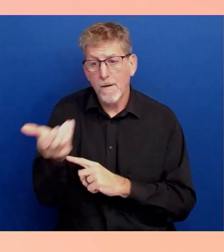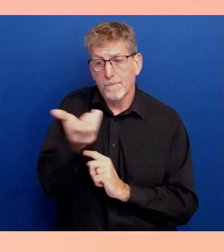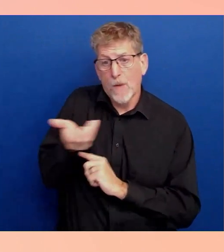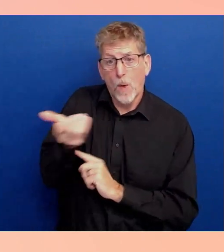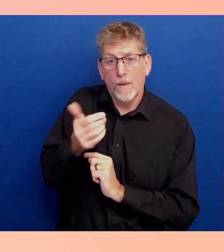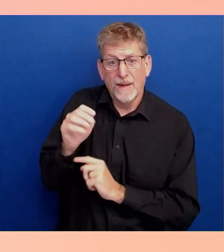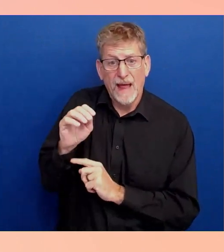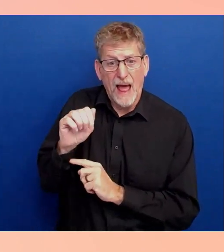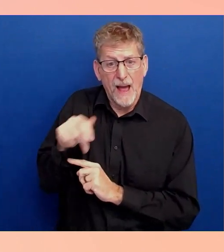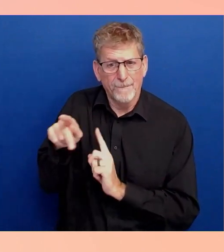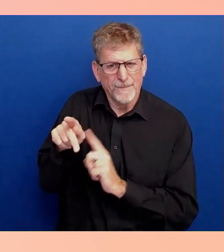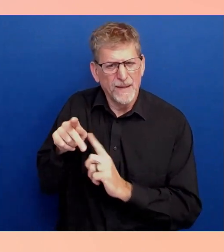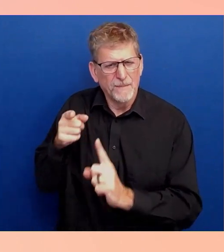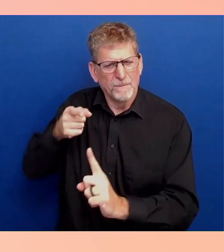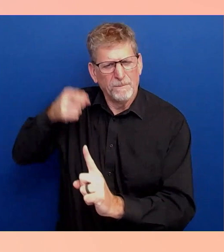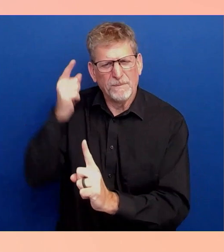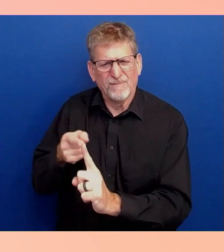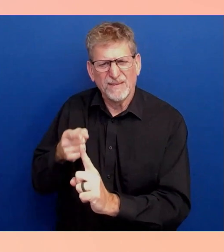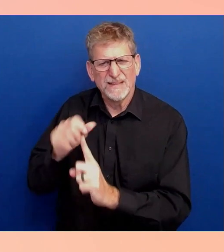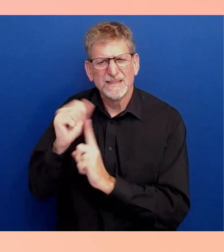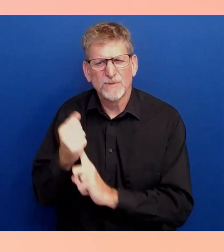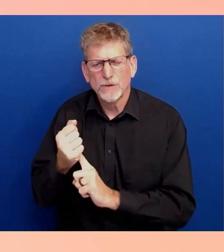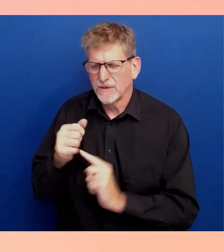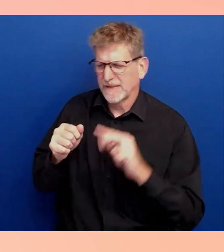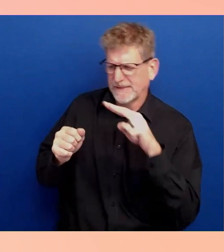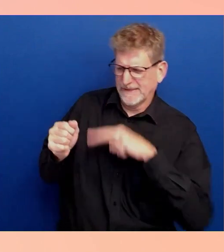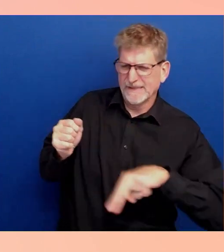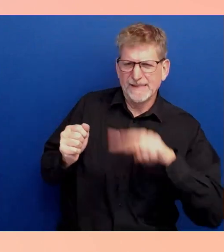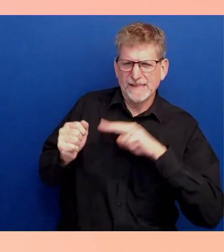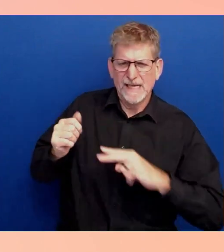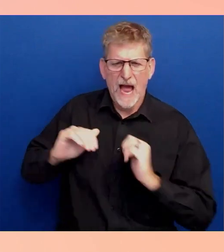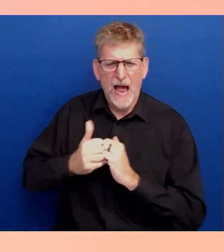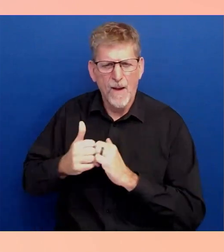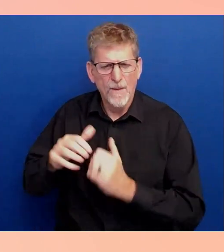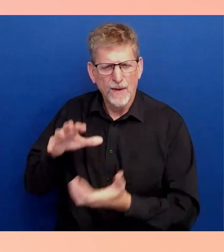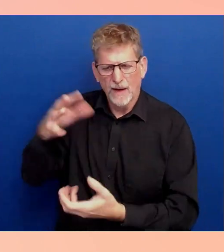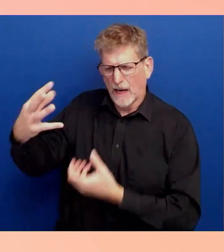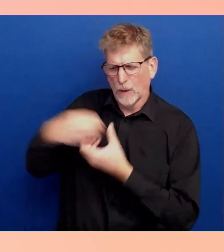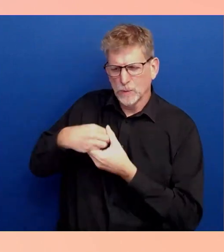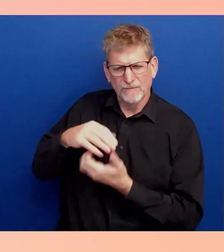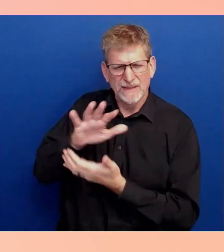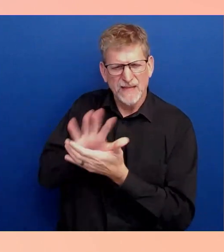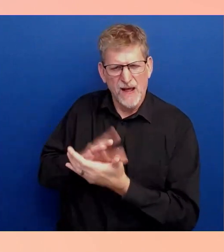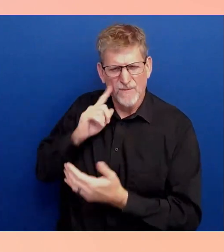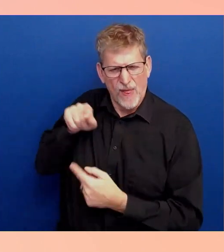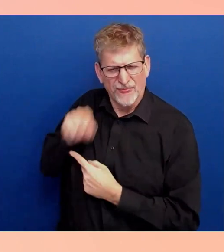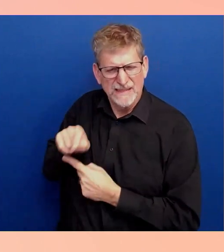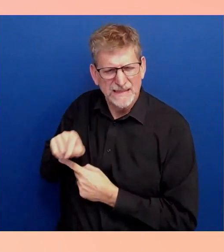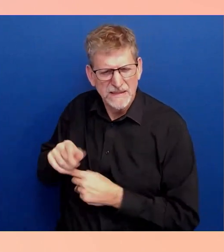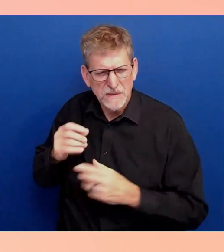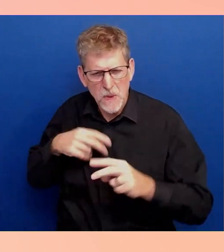we think about inclusive design for every feature that we implement. Achieving and maintaining accessible product